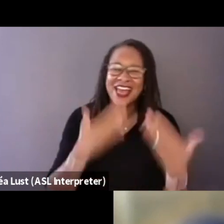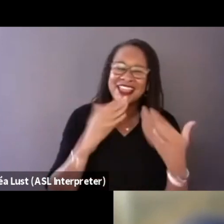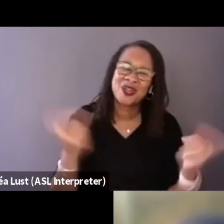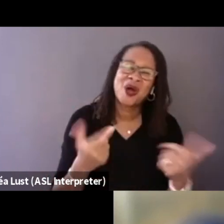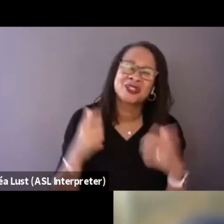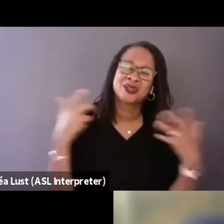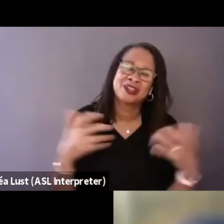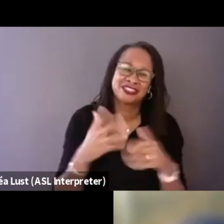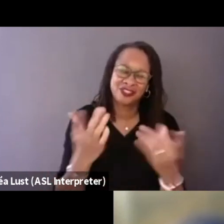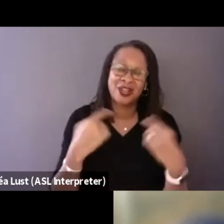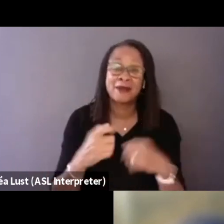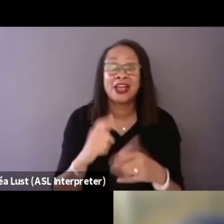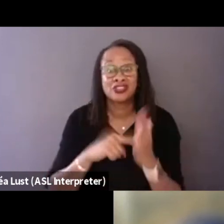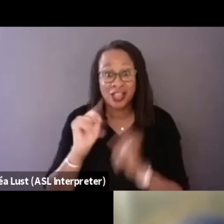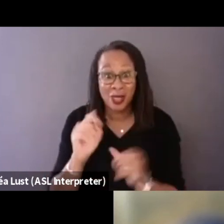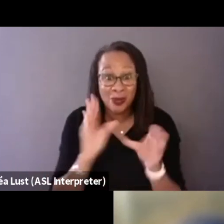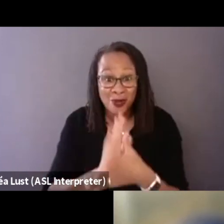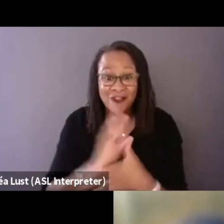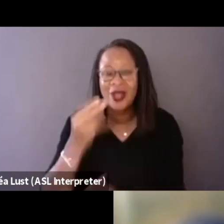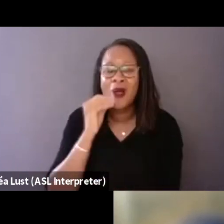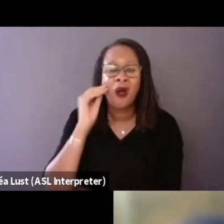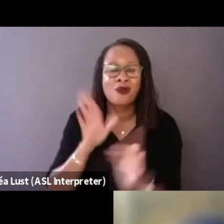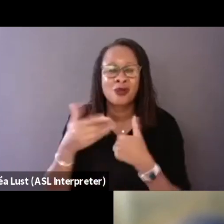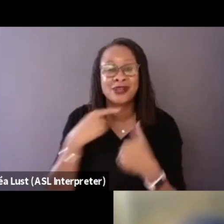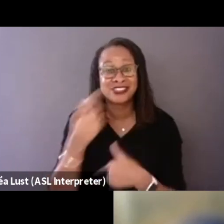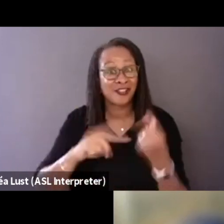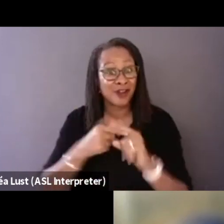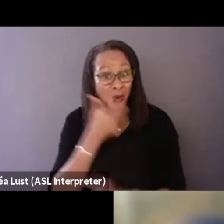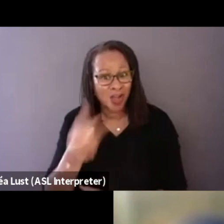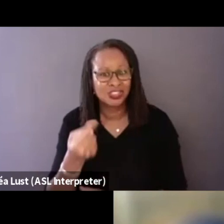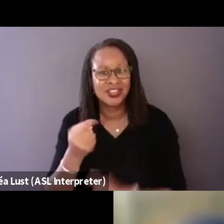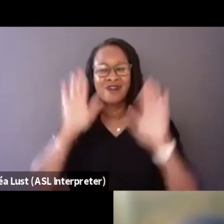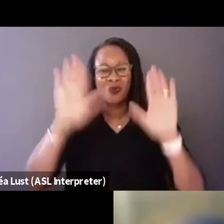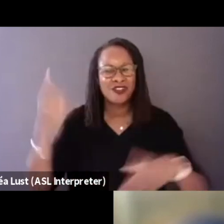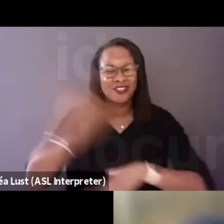make sure to go check out "Homeroom" and tell a friend to watch it. Have a great one. [Peter] Thanks, Jarrett.